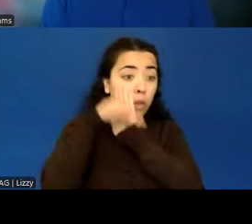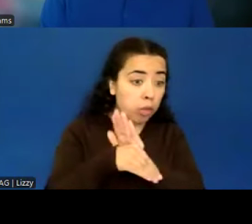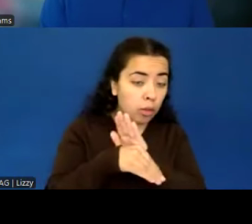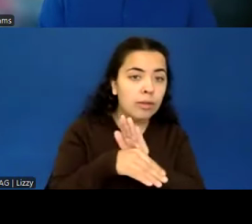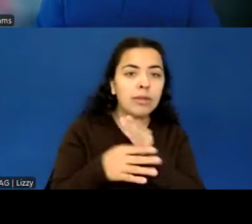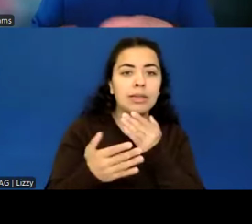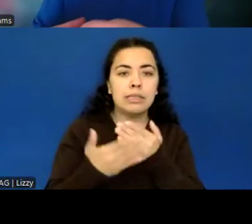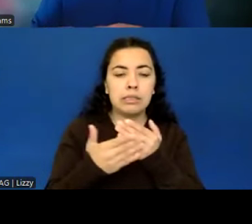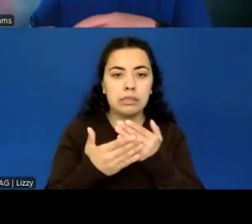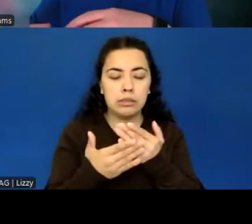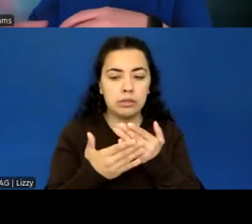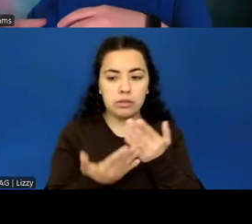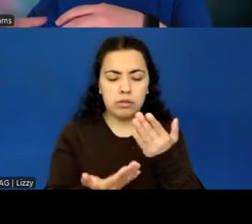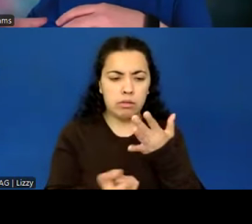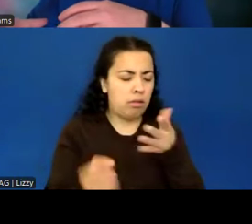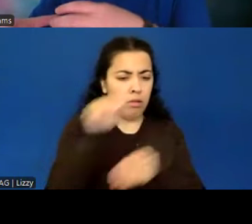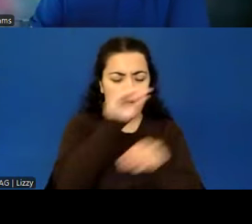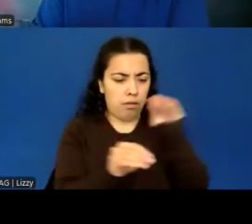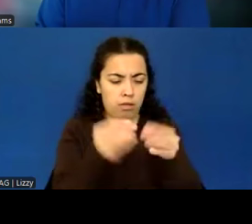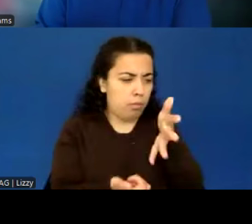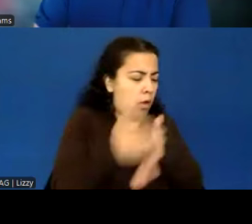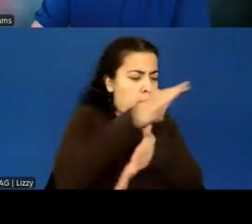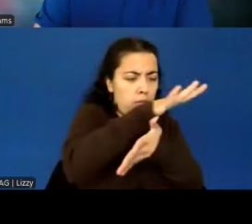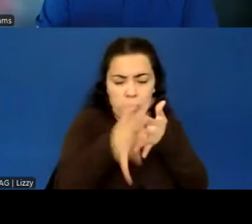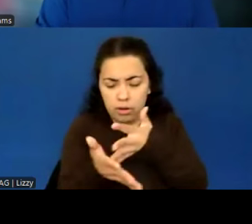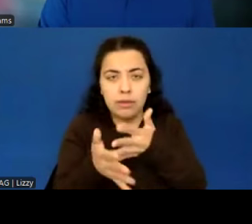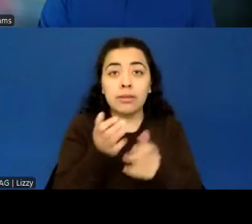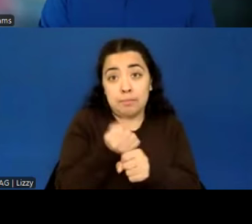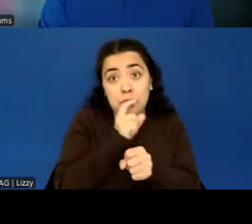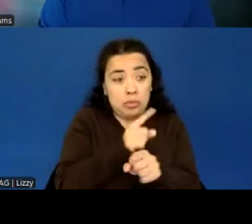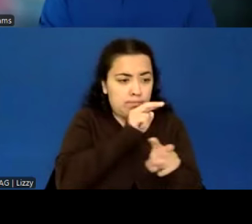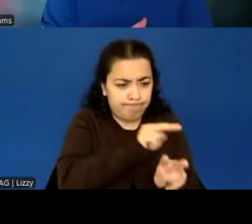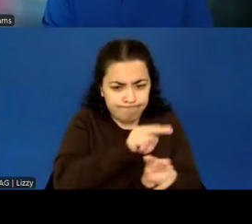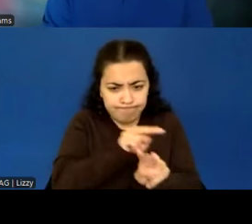keep track of how things, you know, move forward and if anything is regressing because at that